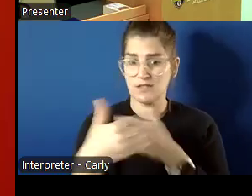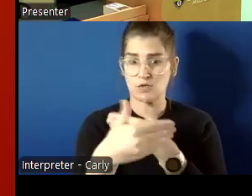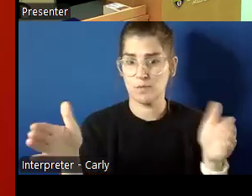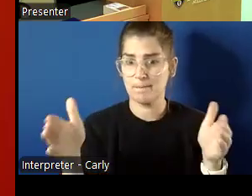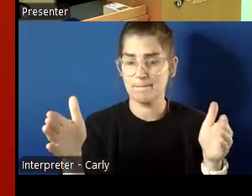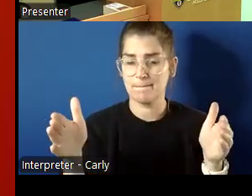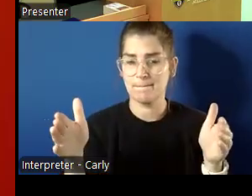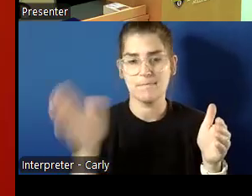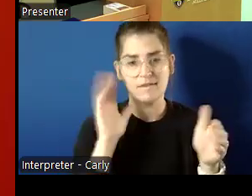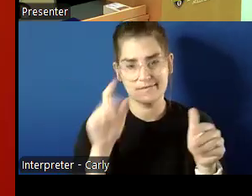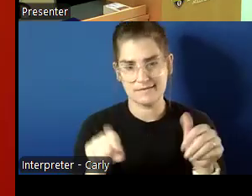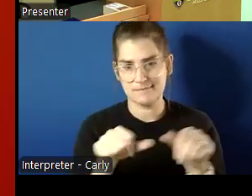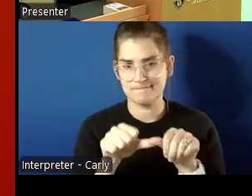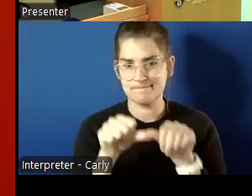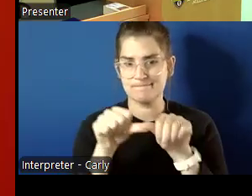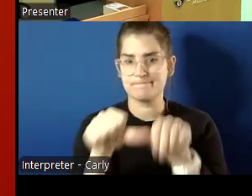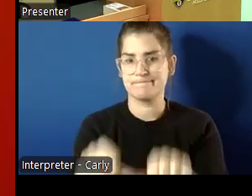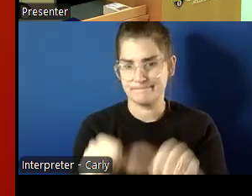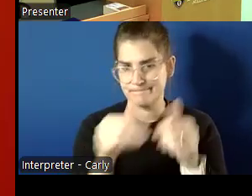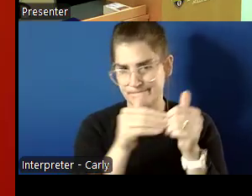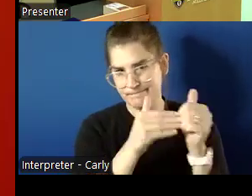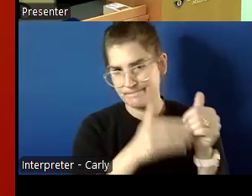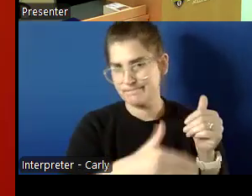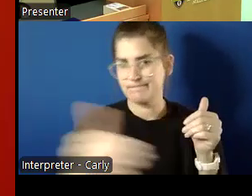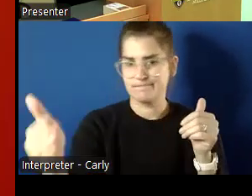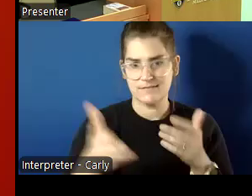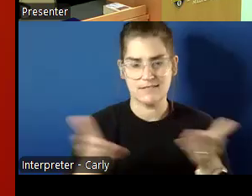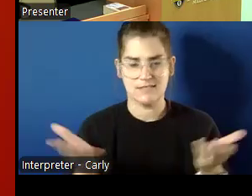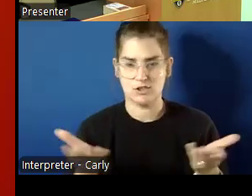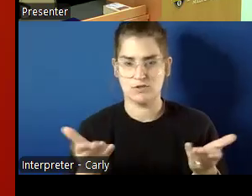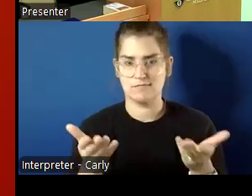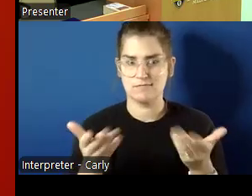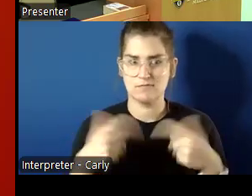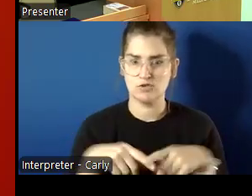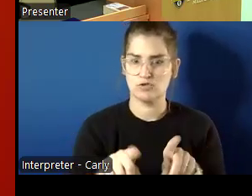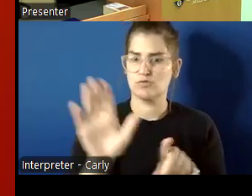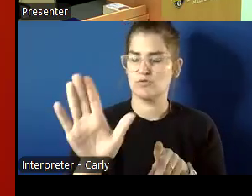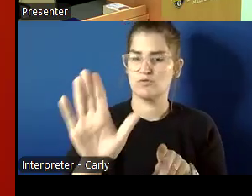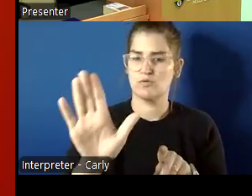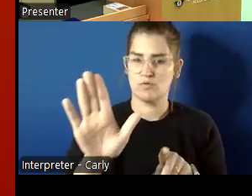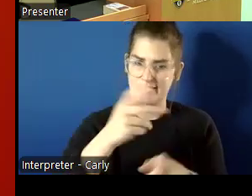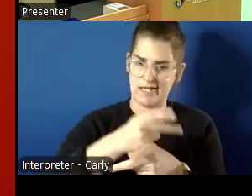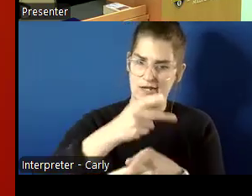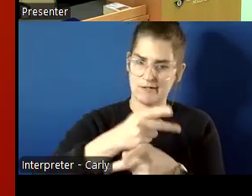and continue as present in the room throughout your throughout the course of care. If we def